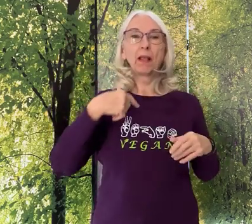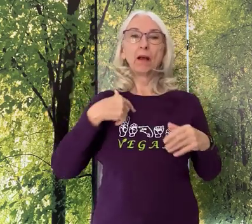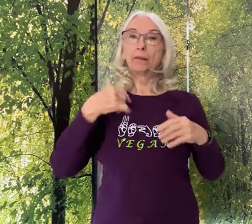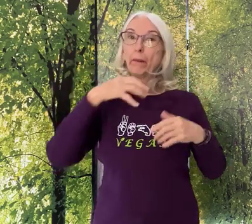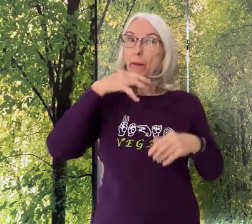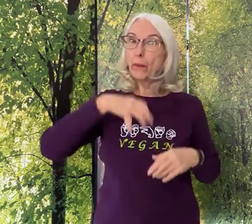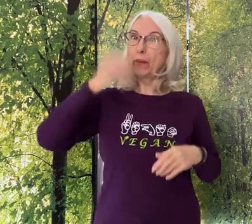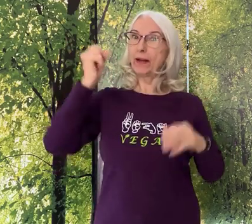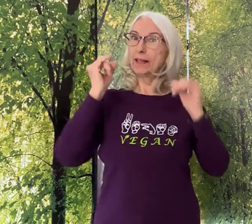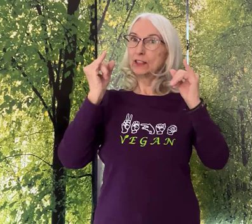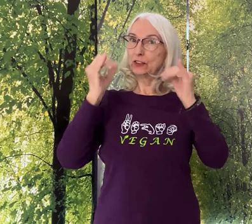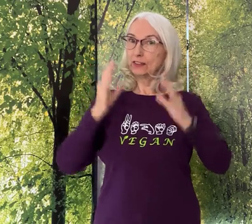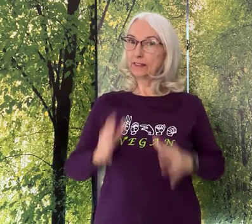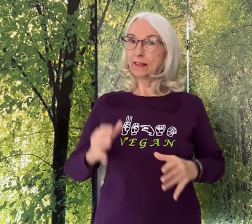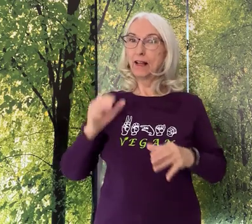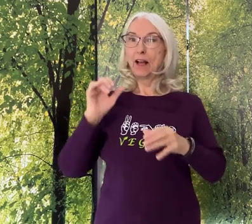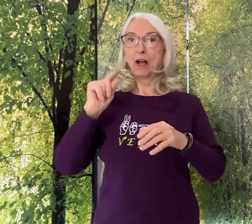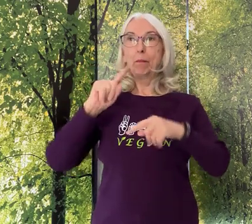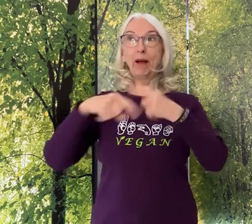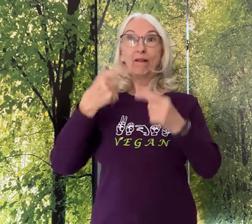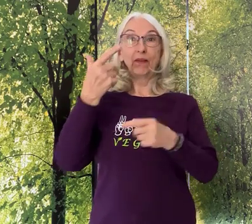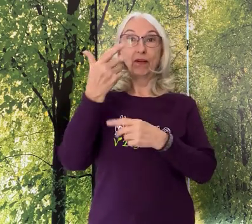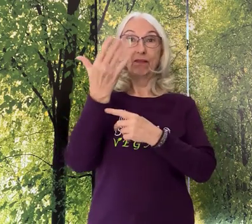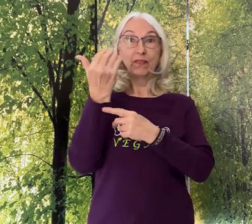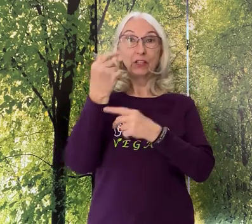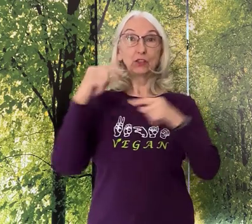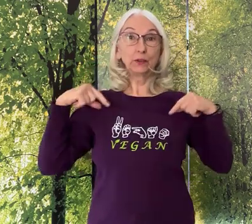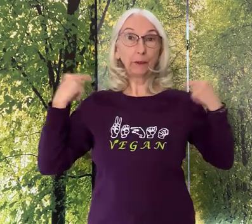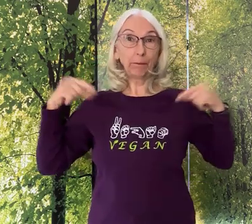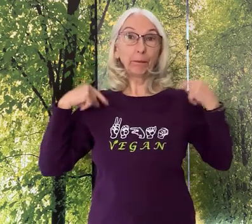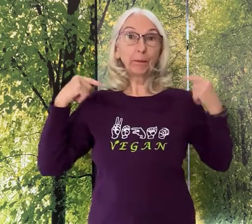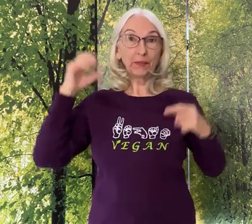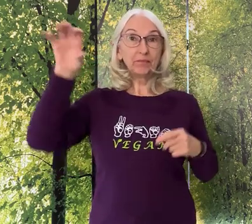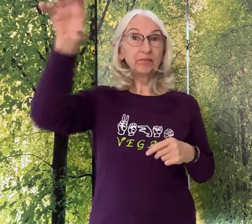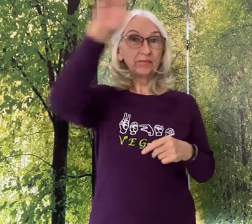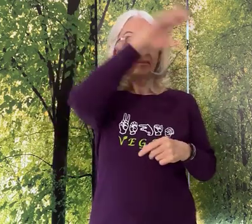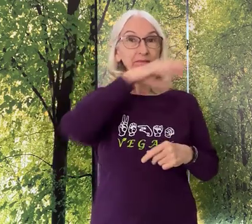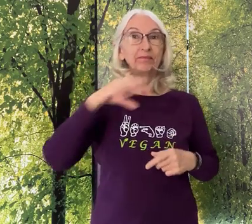I am the oldest instructor of about 15 gyms.